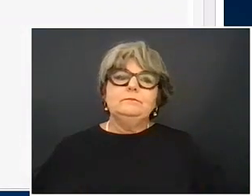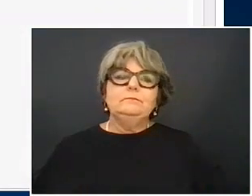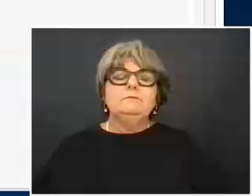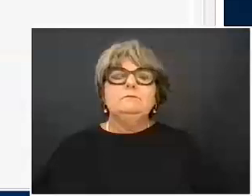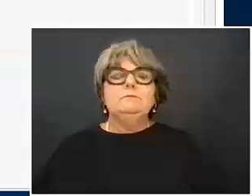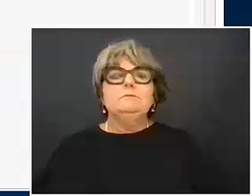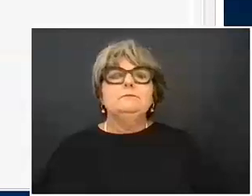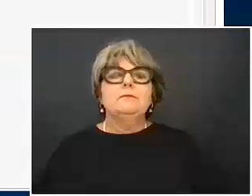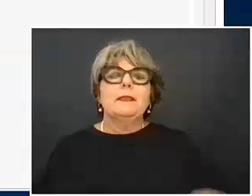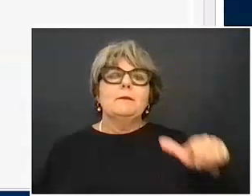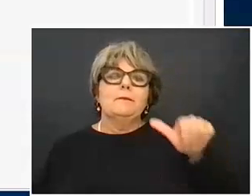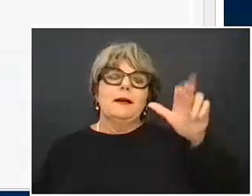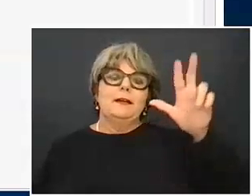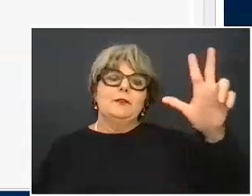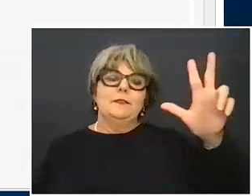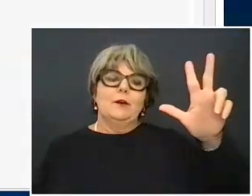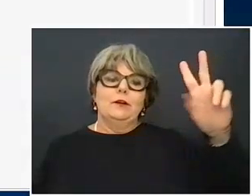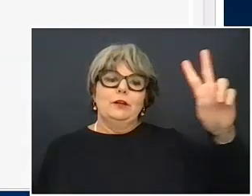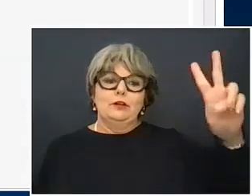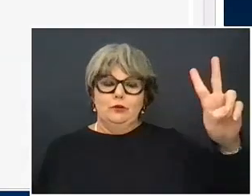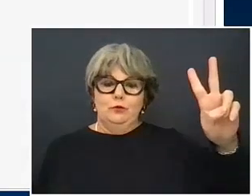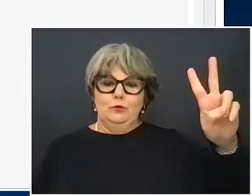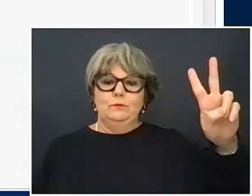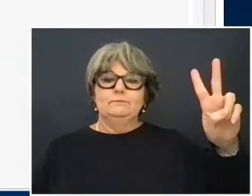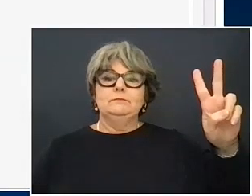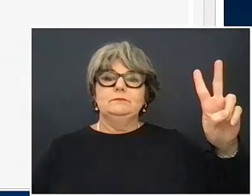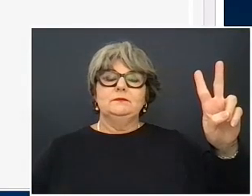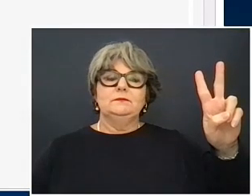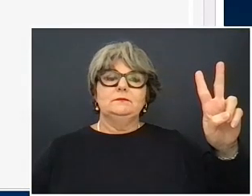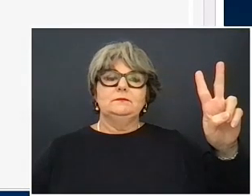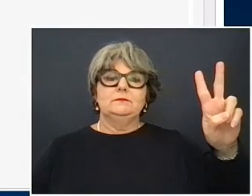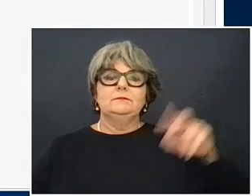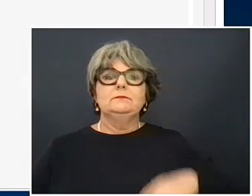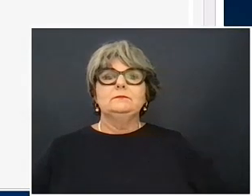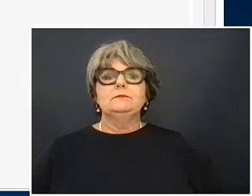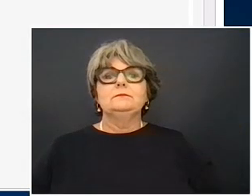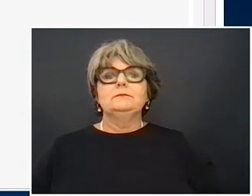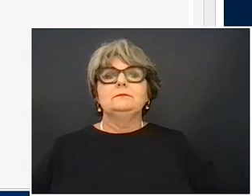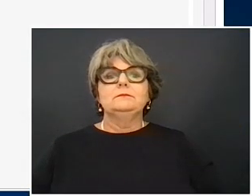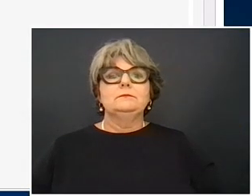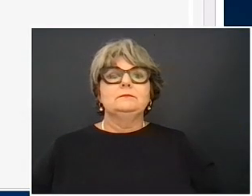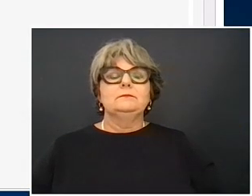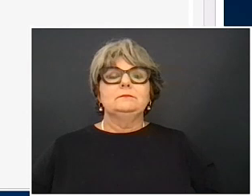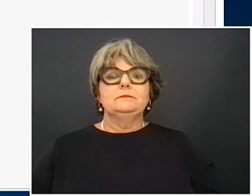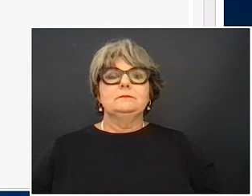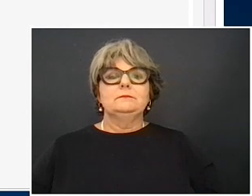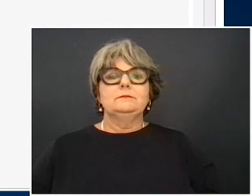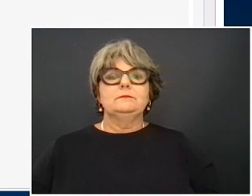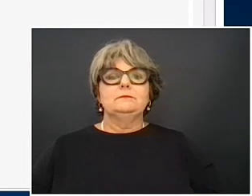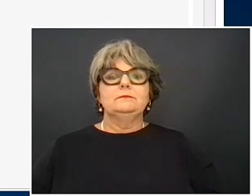32. And then (5) we talk about if the